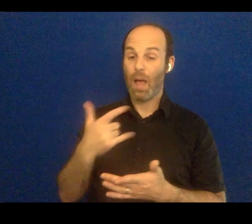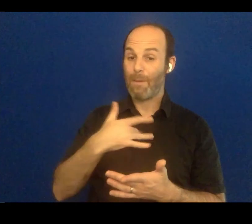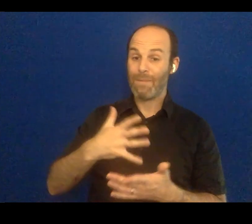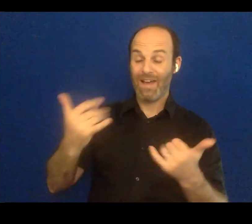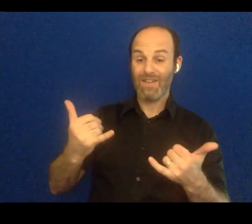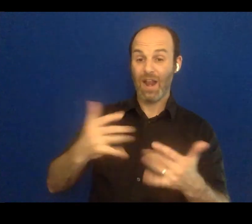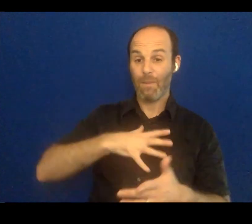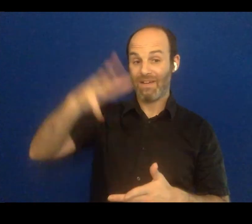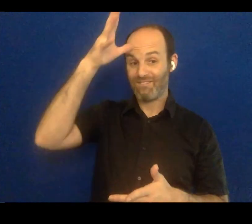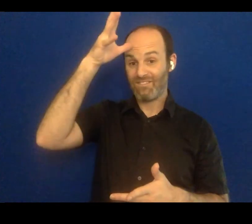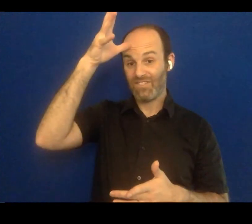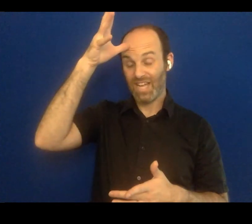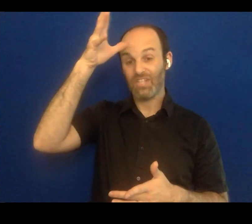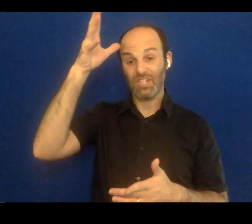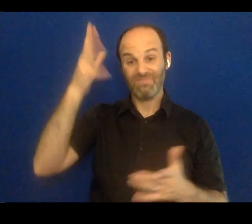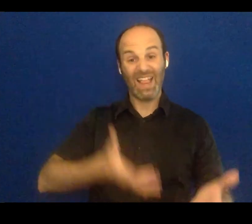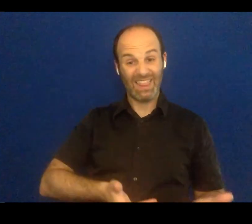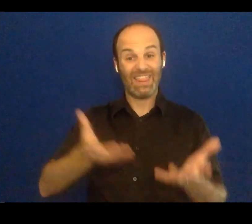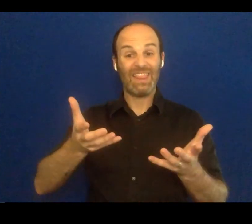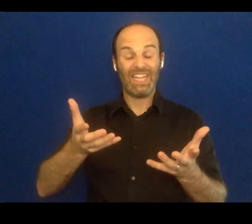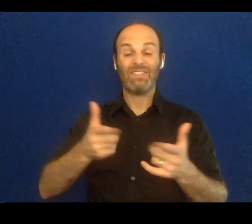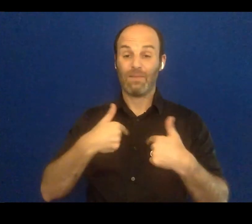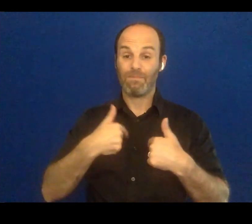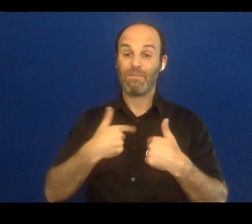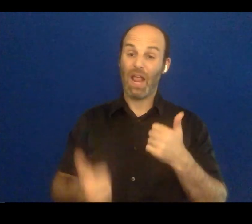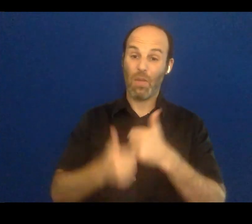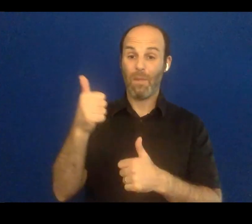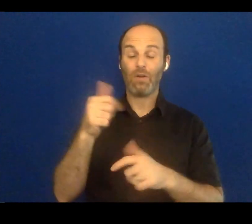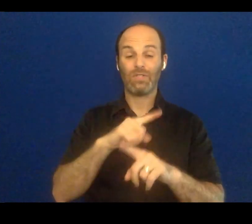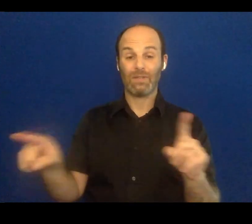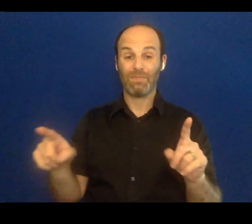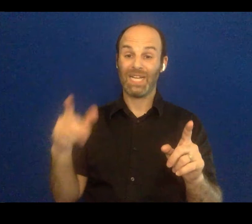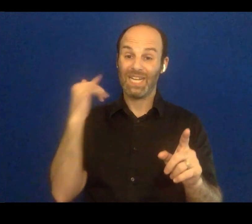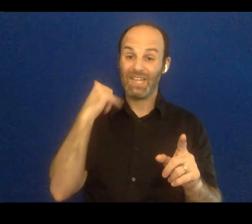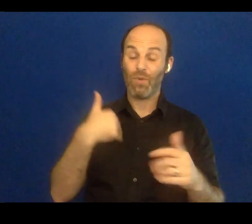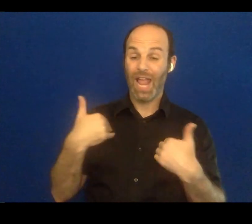RIGHT NOW MY FATHER DOES THE MAJORITY OF MY LIFTS, BUT IF